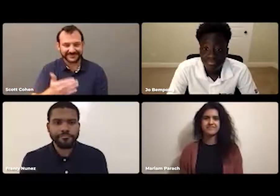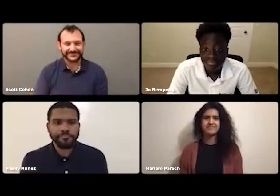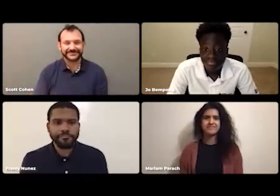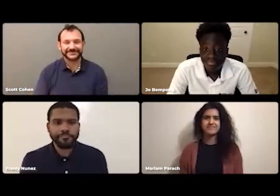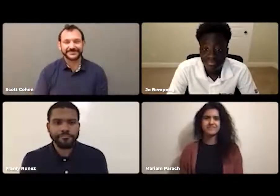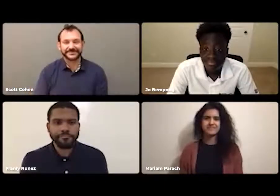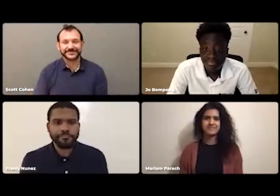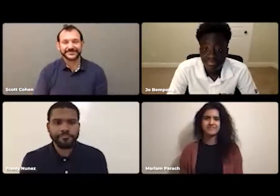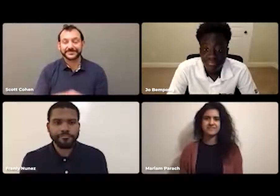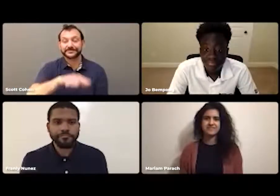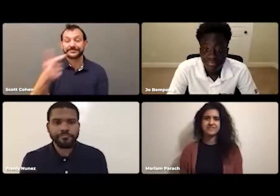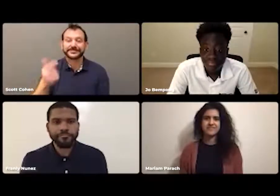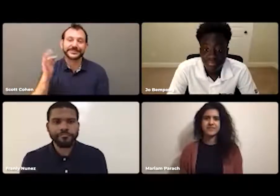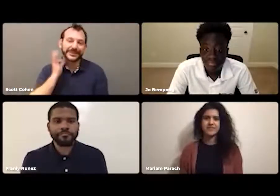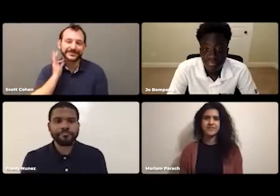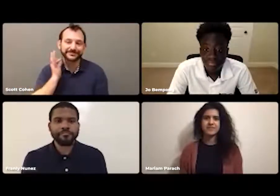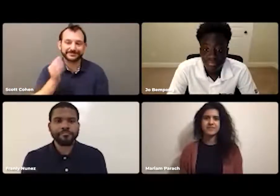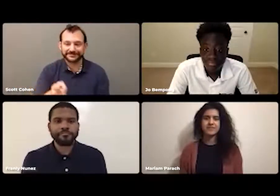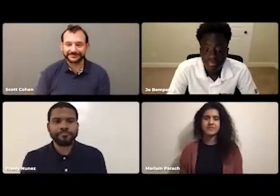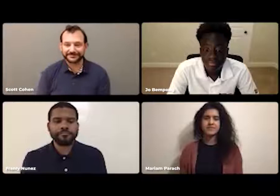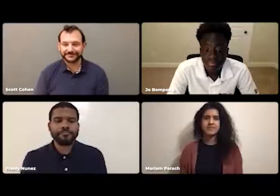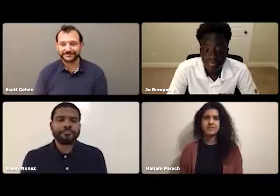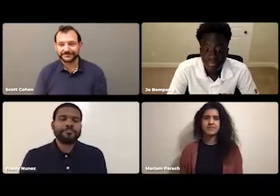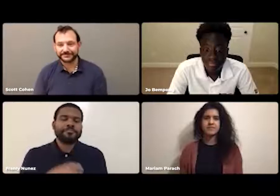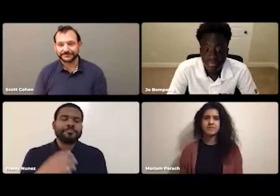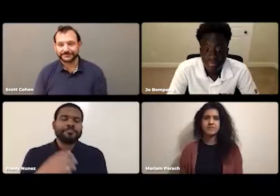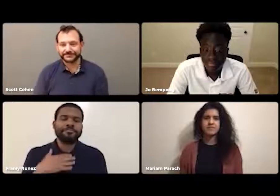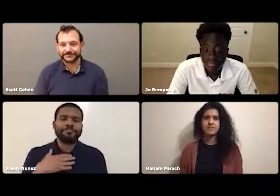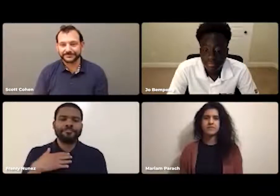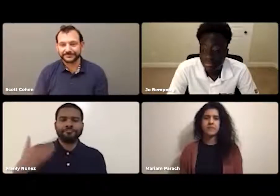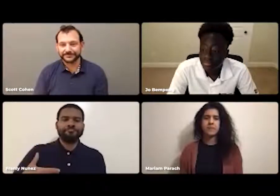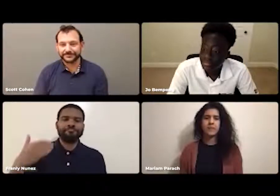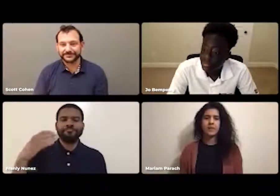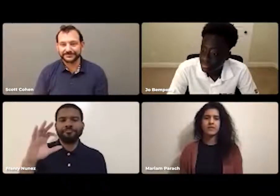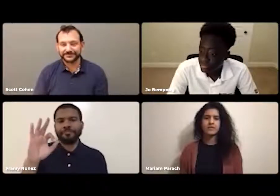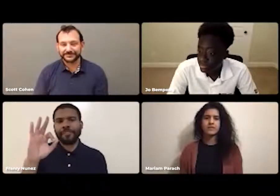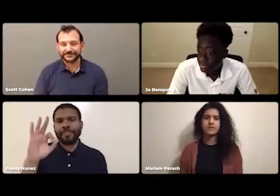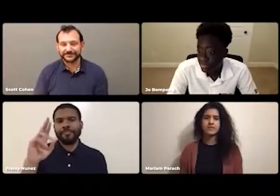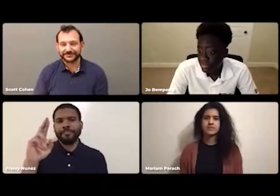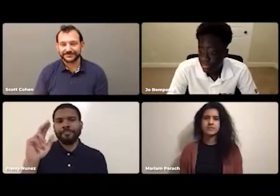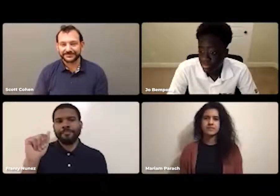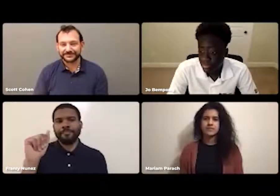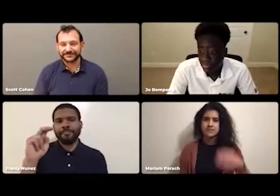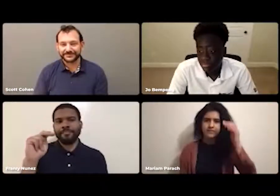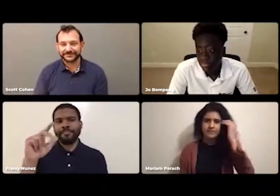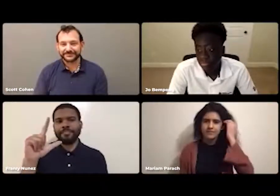Thank you so much, Mariam! Hi.